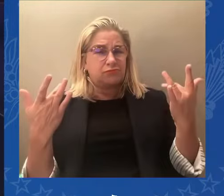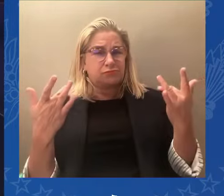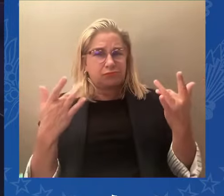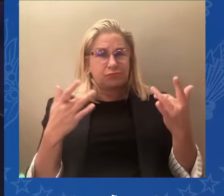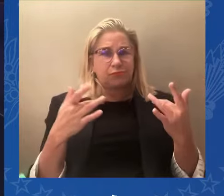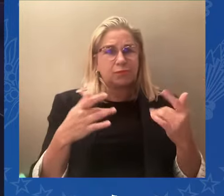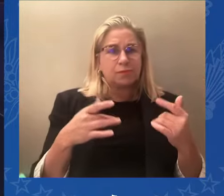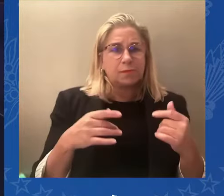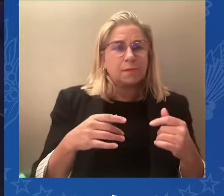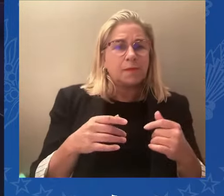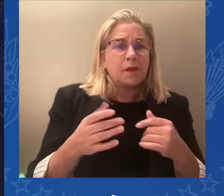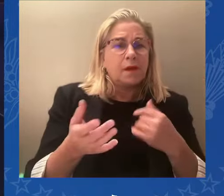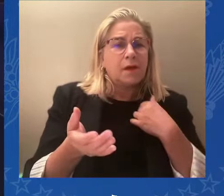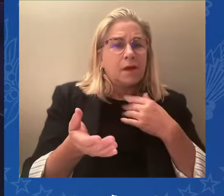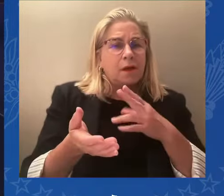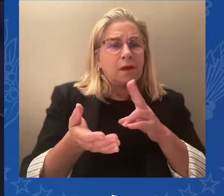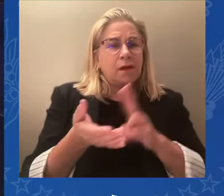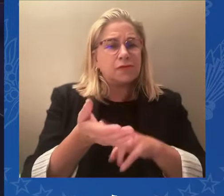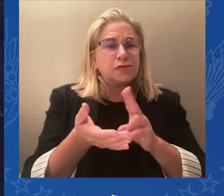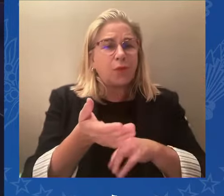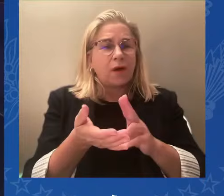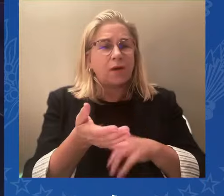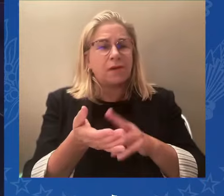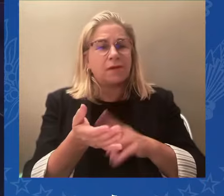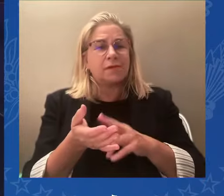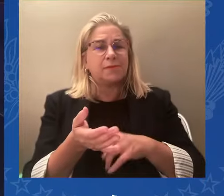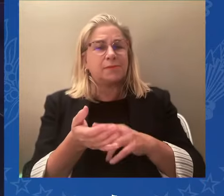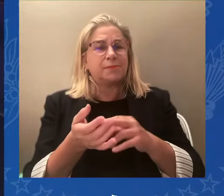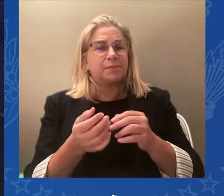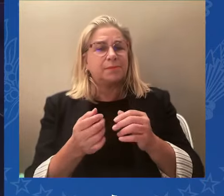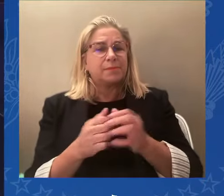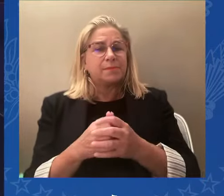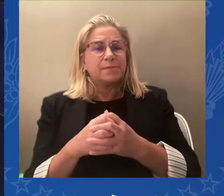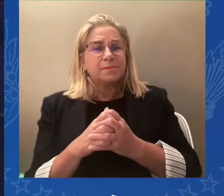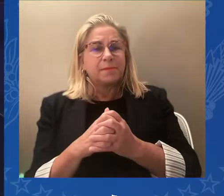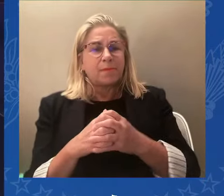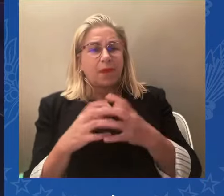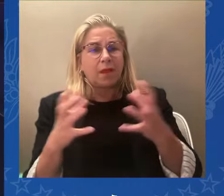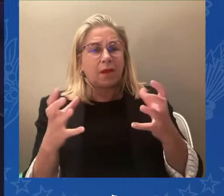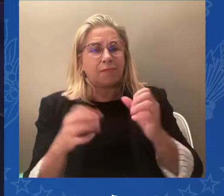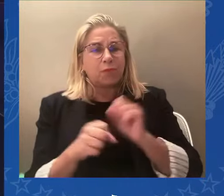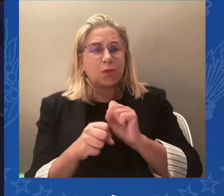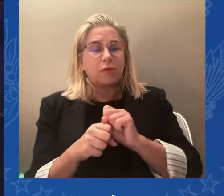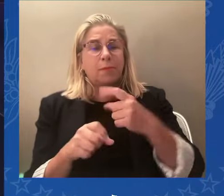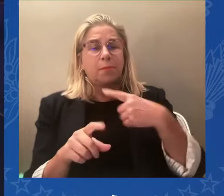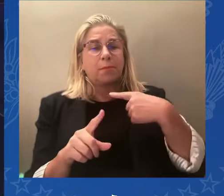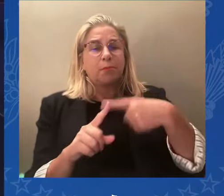We’ve started the process for reclassifying marijuana and pardoned thousands of convictions for mere possession,